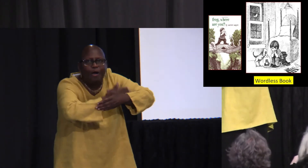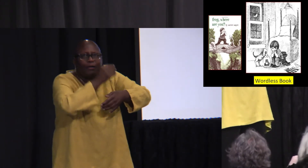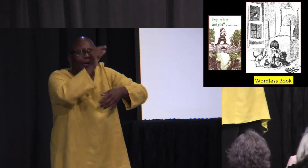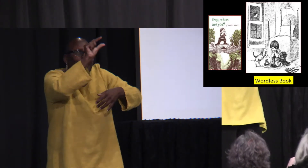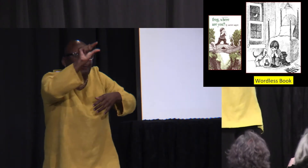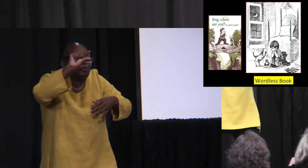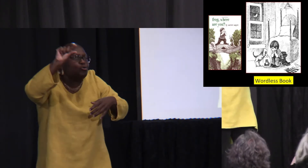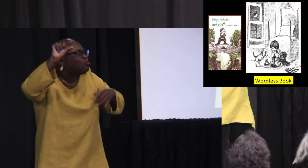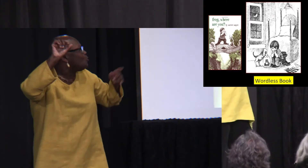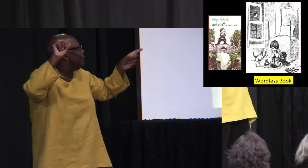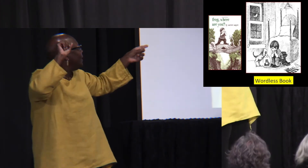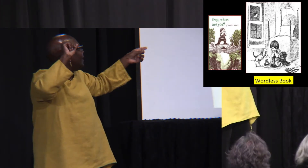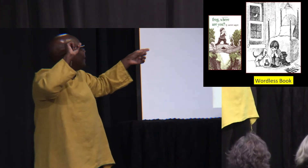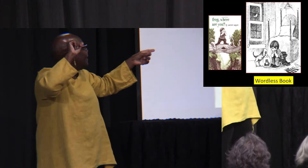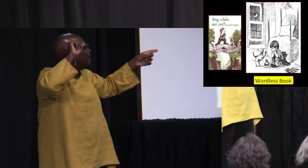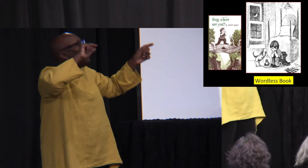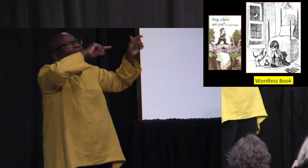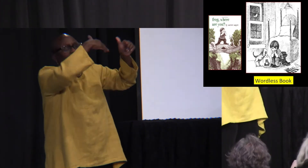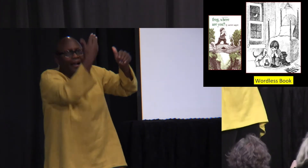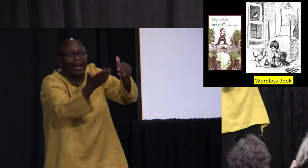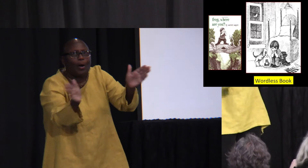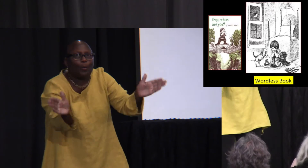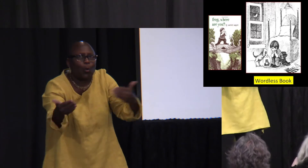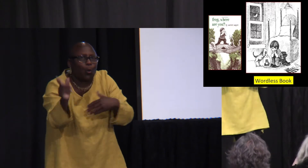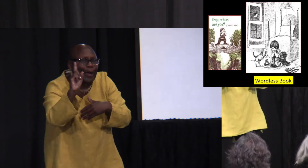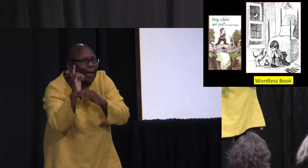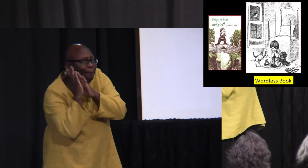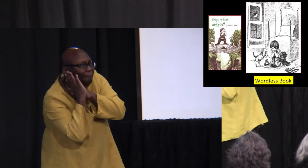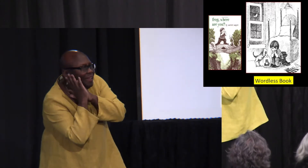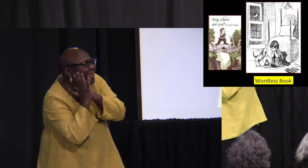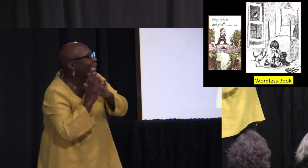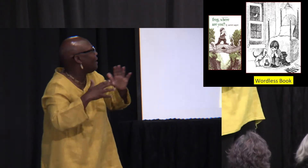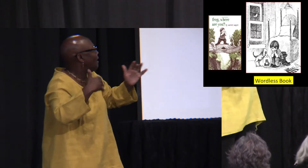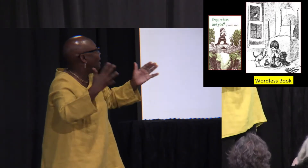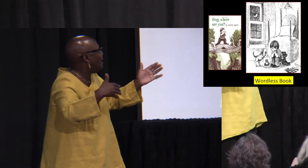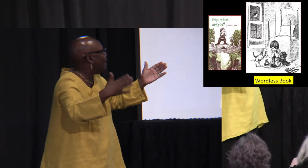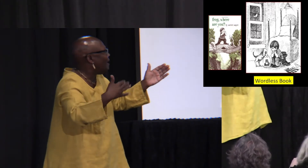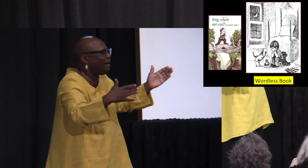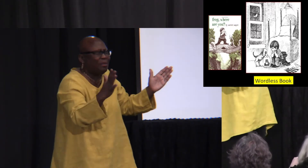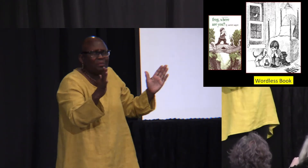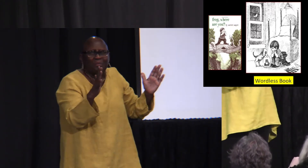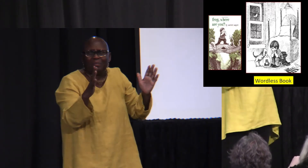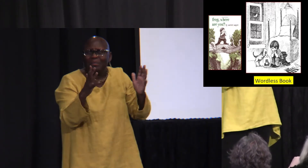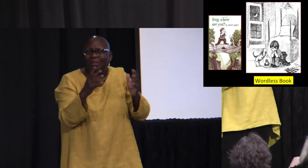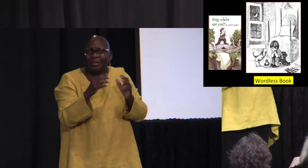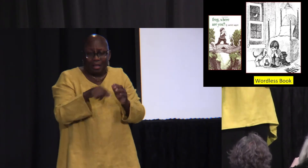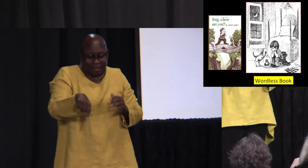Let go of words and use whatever kind of visual communication that works.